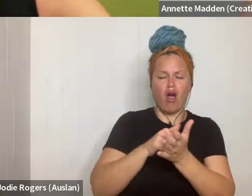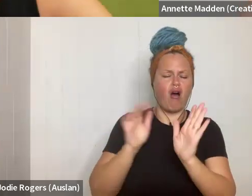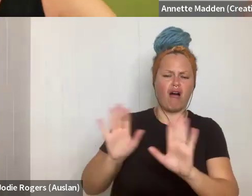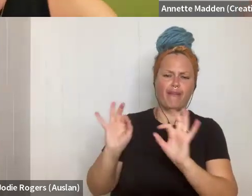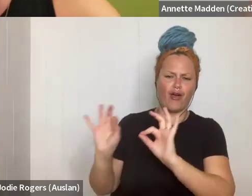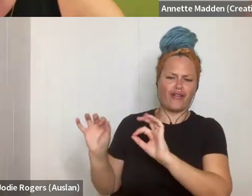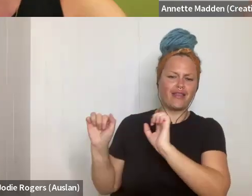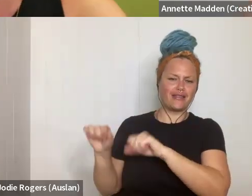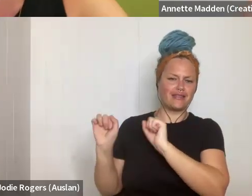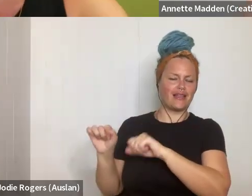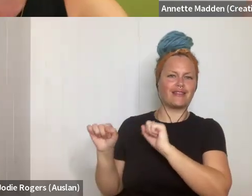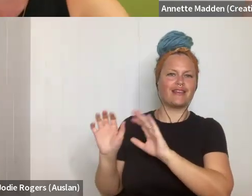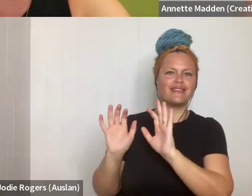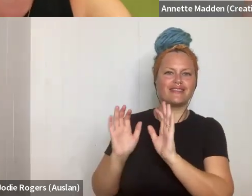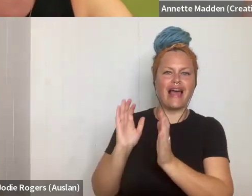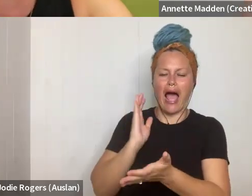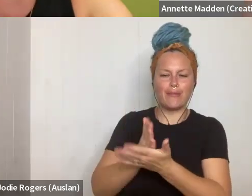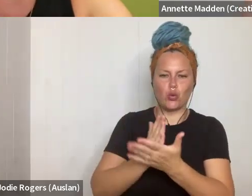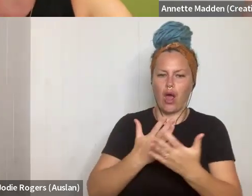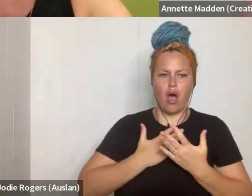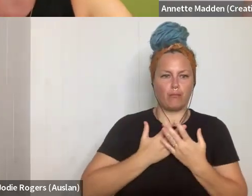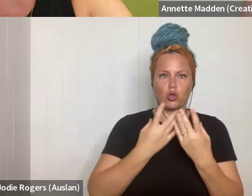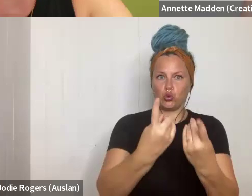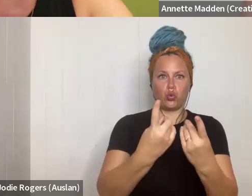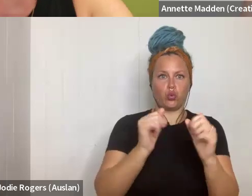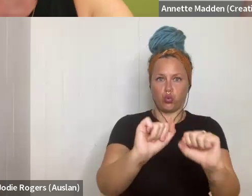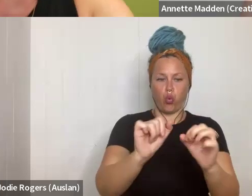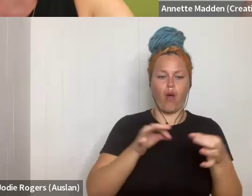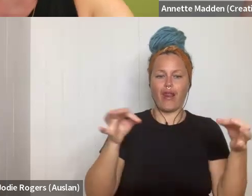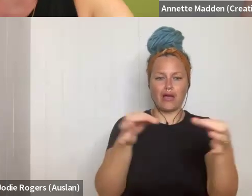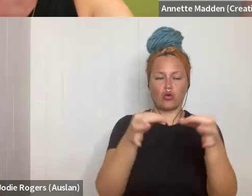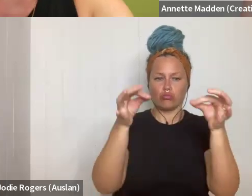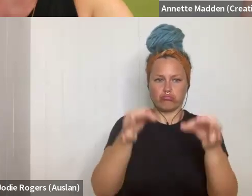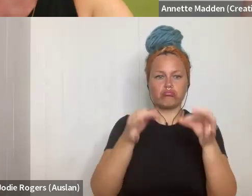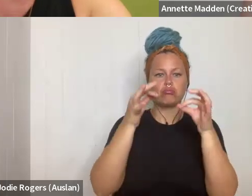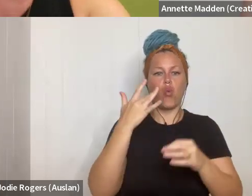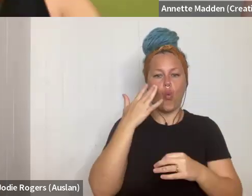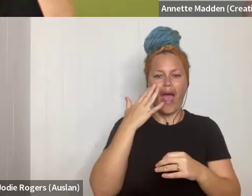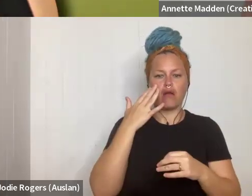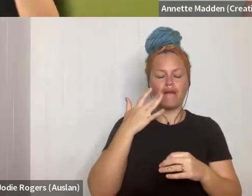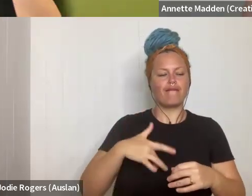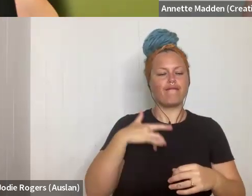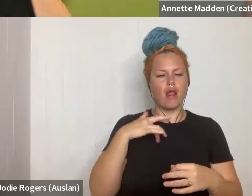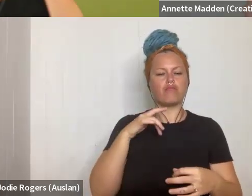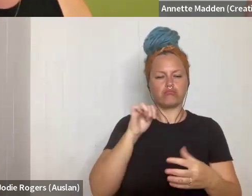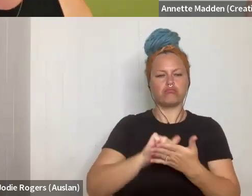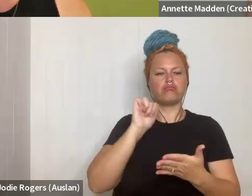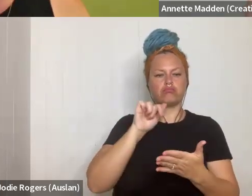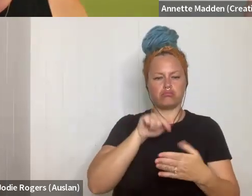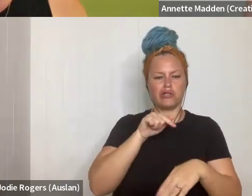budget that there are two options, to be projecting on a financial year or calendar year basis. >>